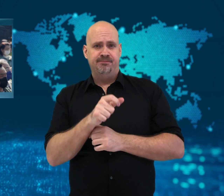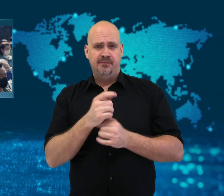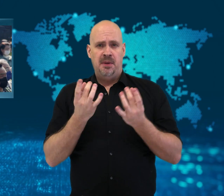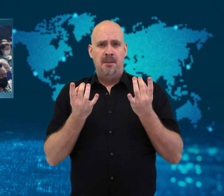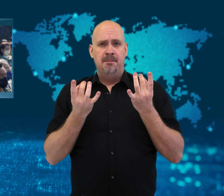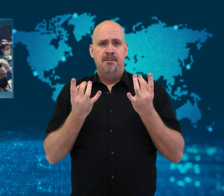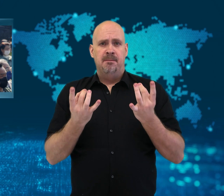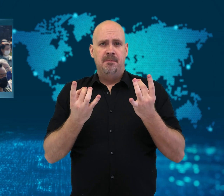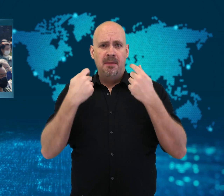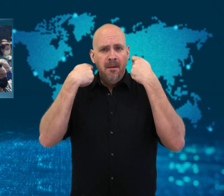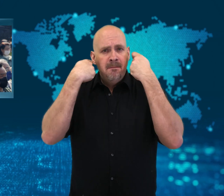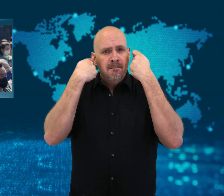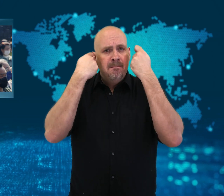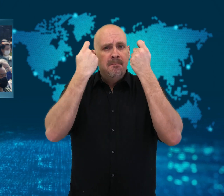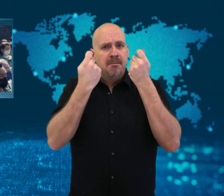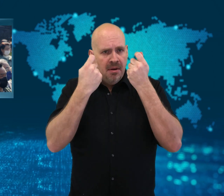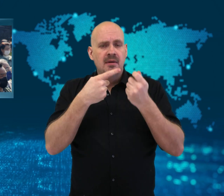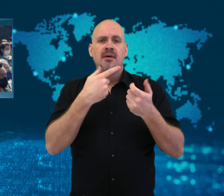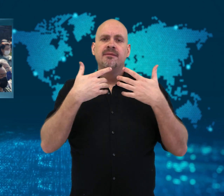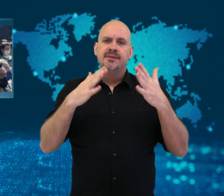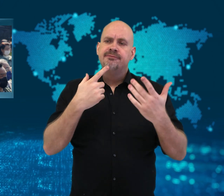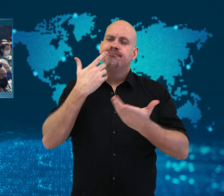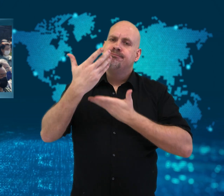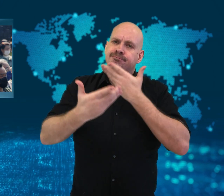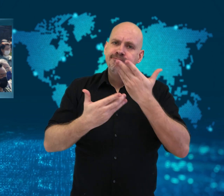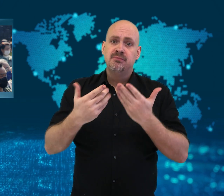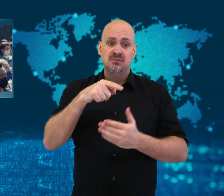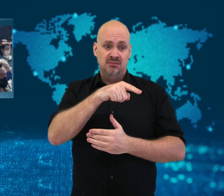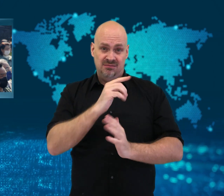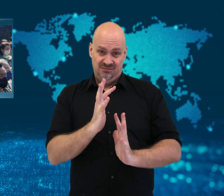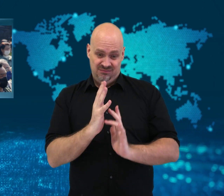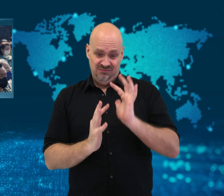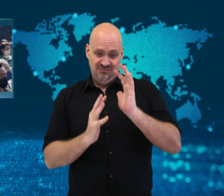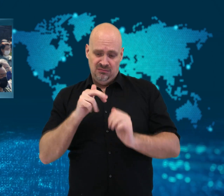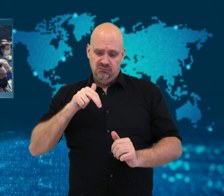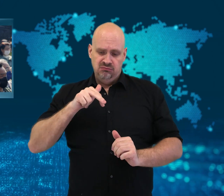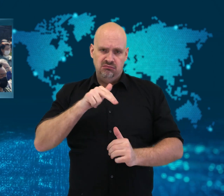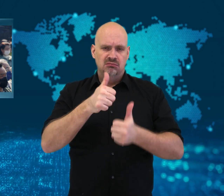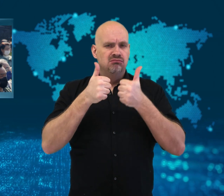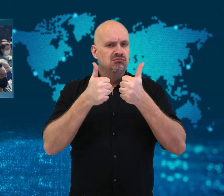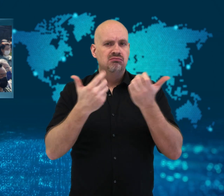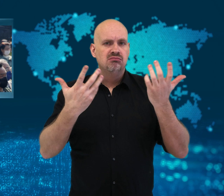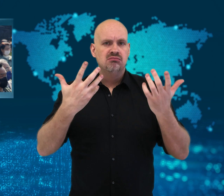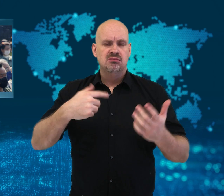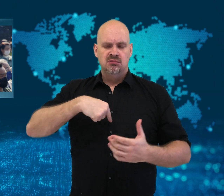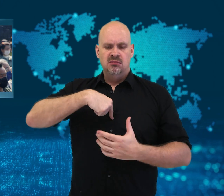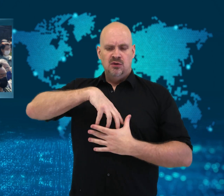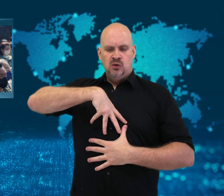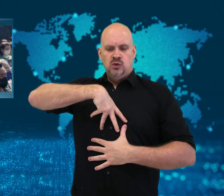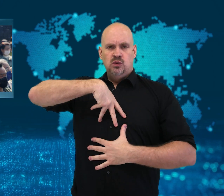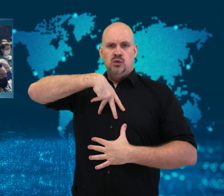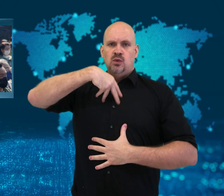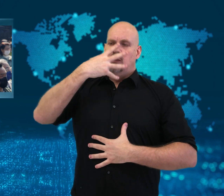He explained that the mountain has become an important location of